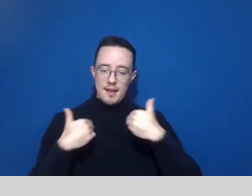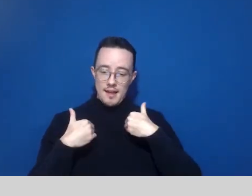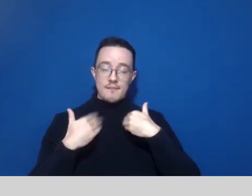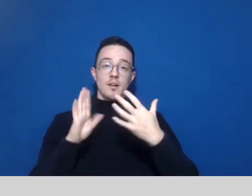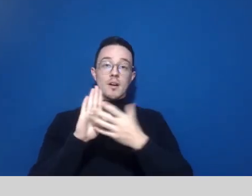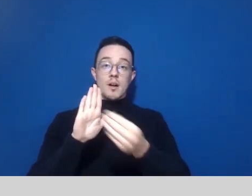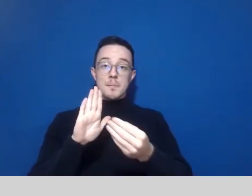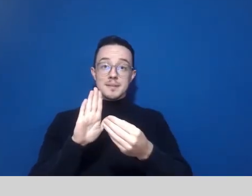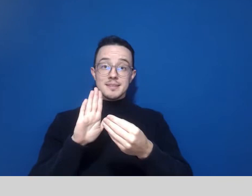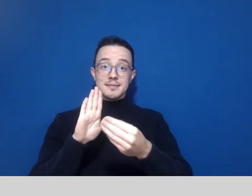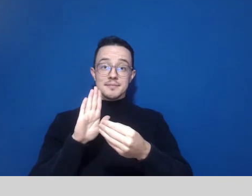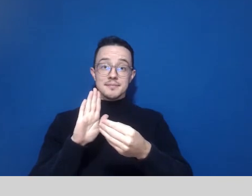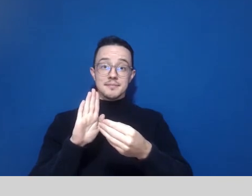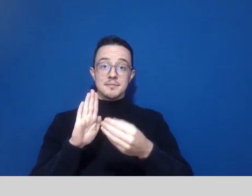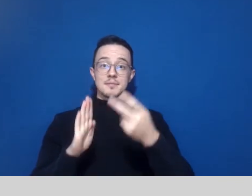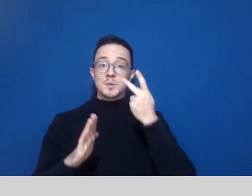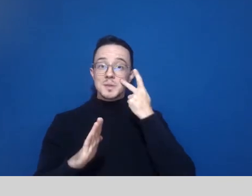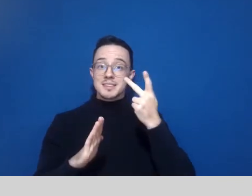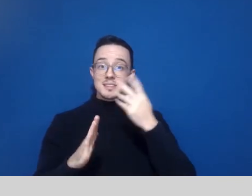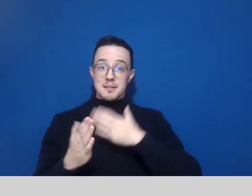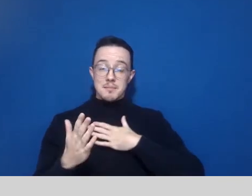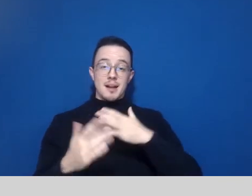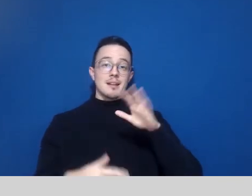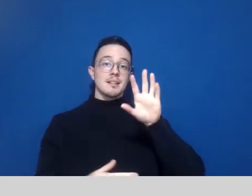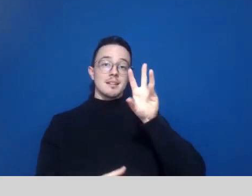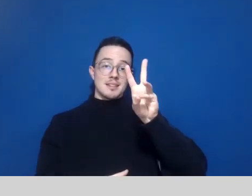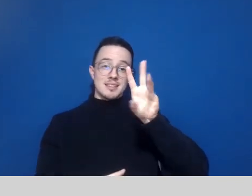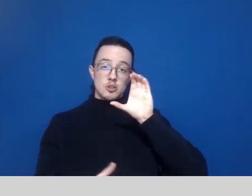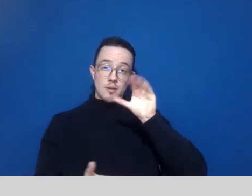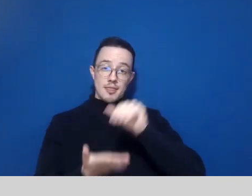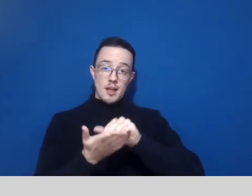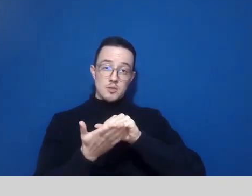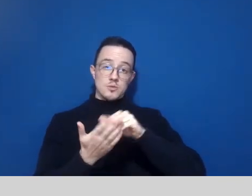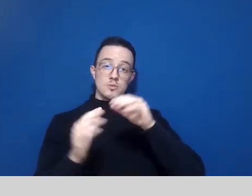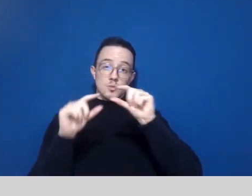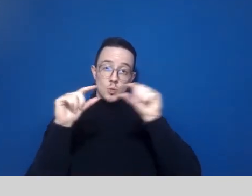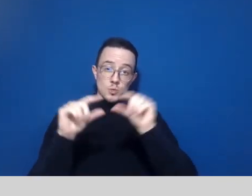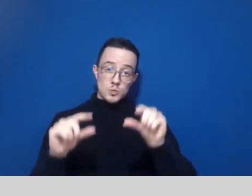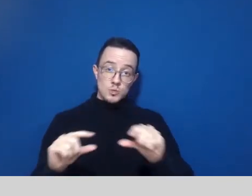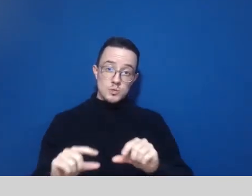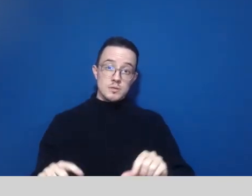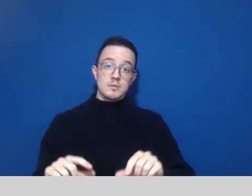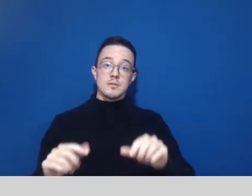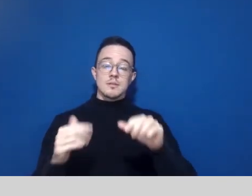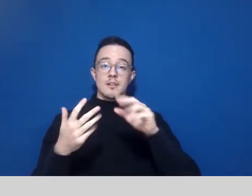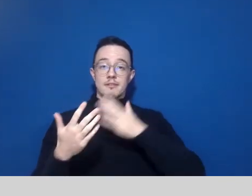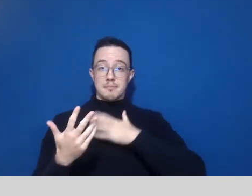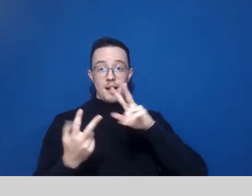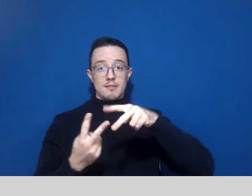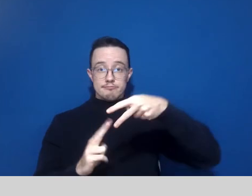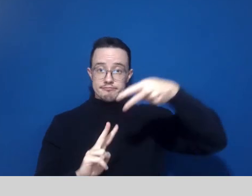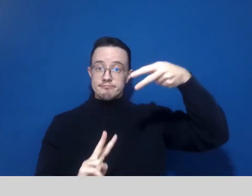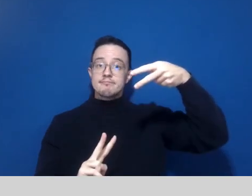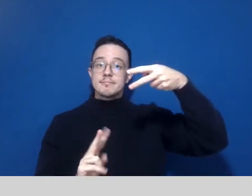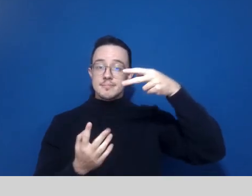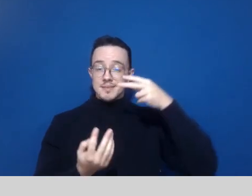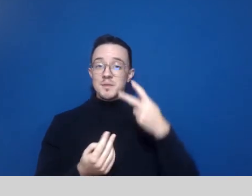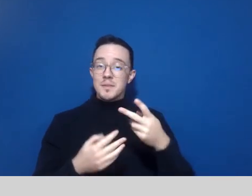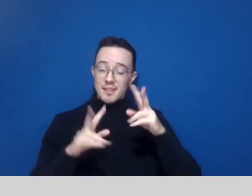I now have a copy of the 600,000 rows of my genome that 23AndMe keep track of. Which means I can use SQL queries